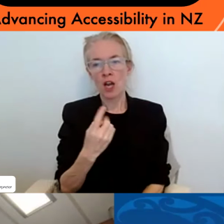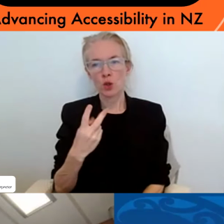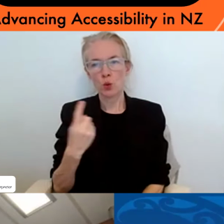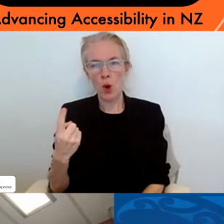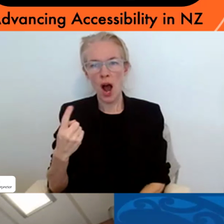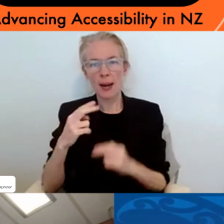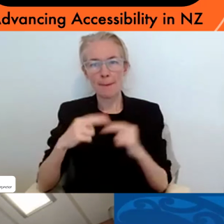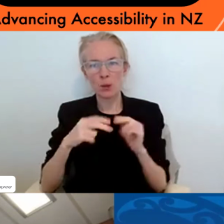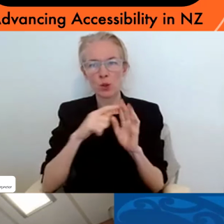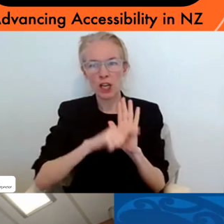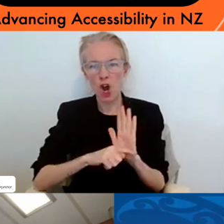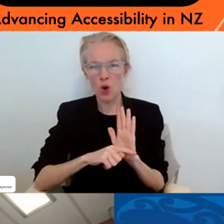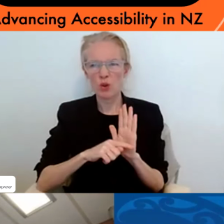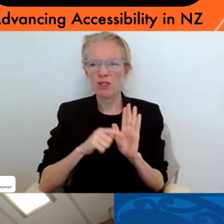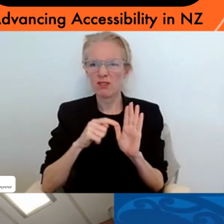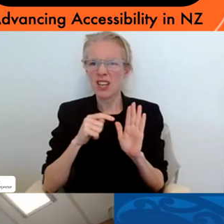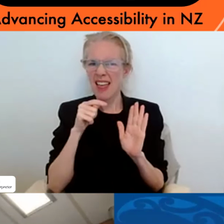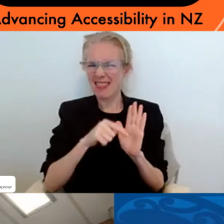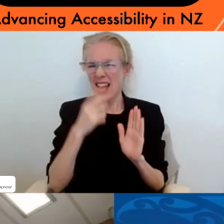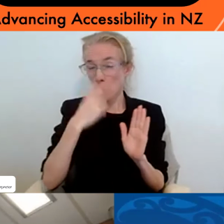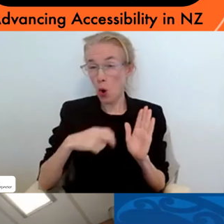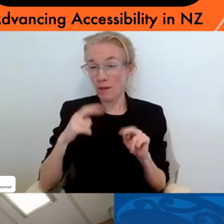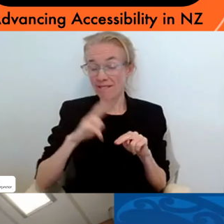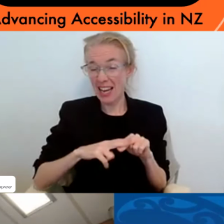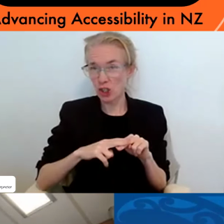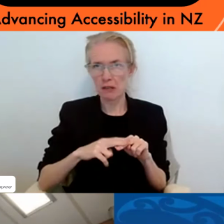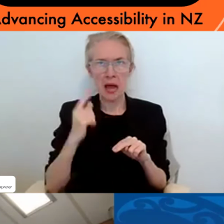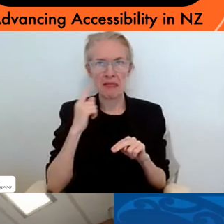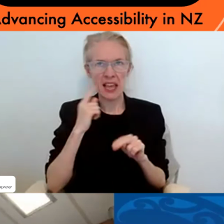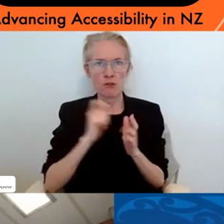far behind?" It's yes, it's well over 20 years. What are your takes